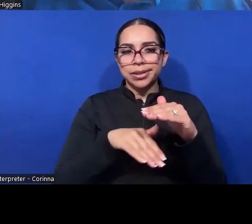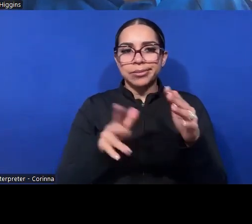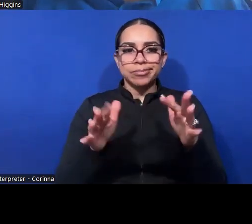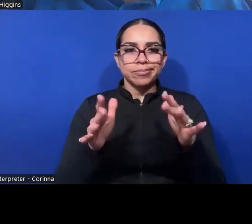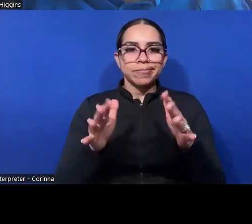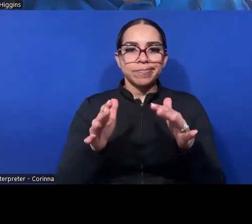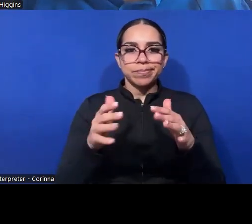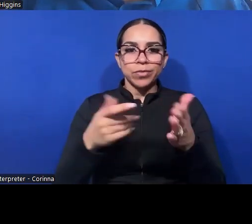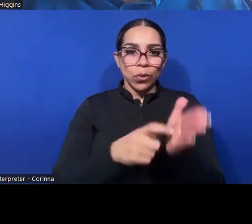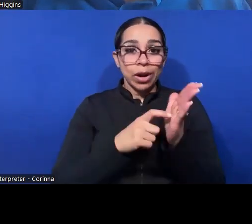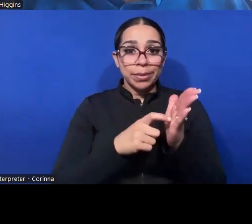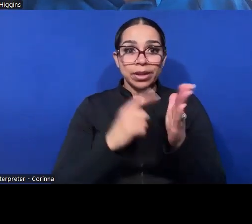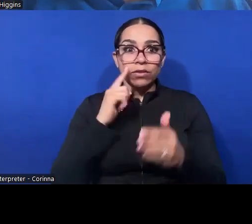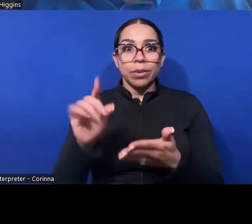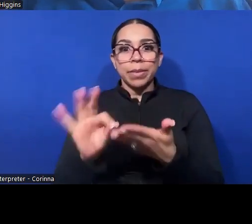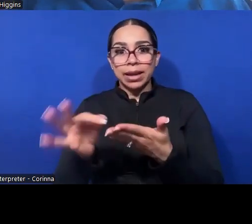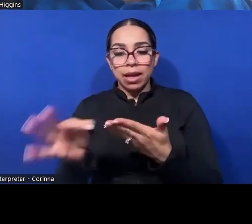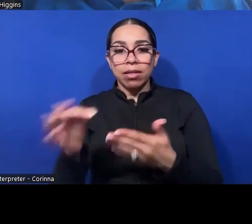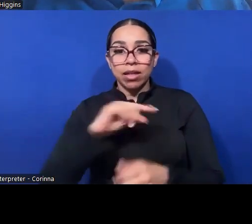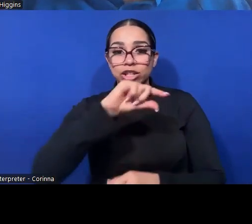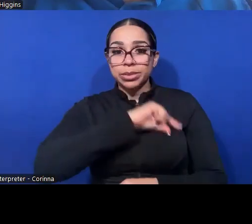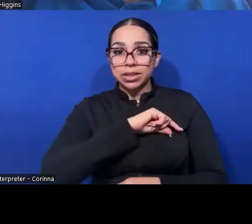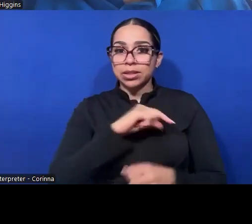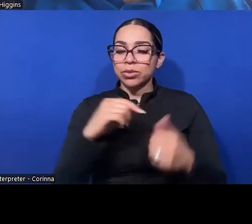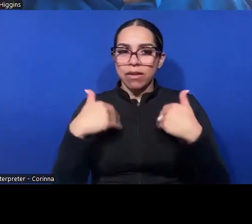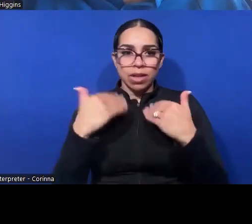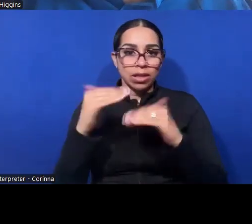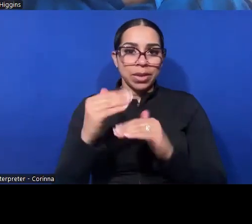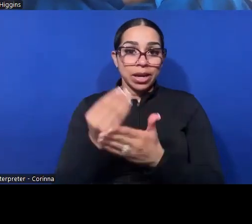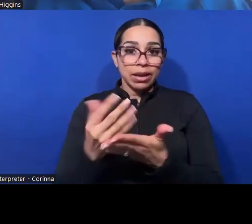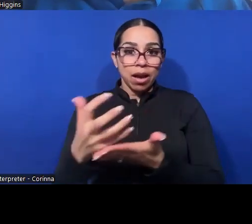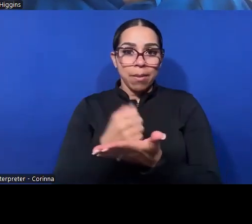requirement for Medi-Cal eligibility as you have limited income and resources.